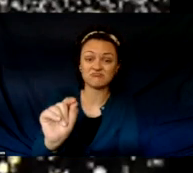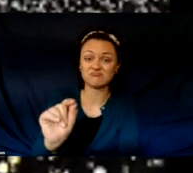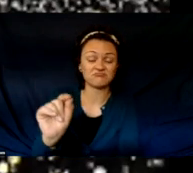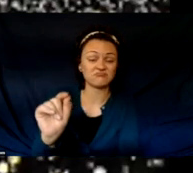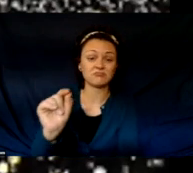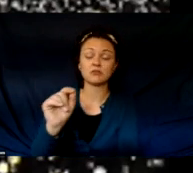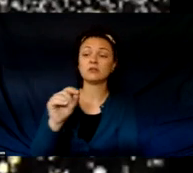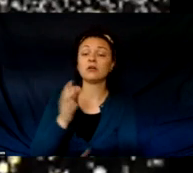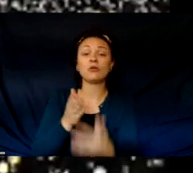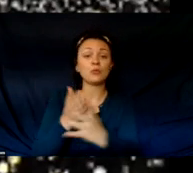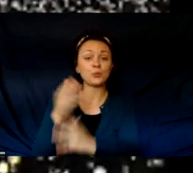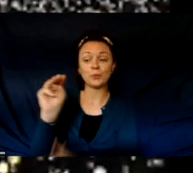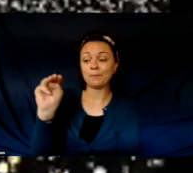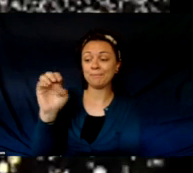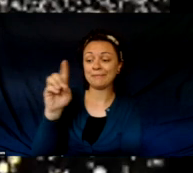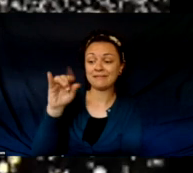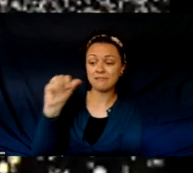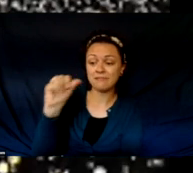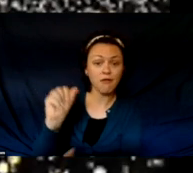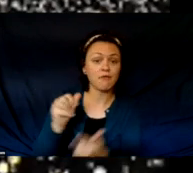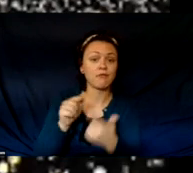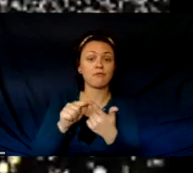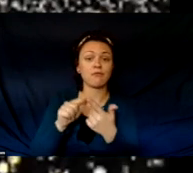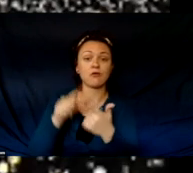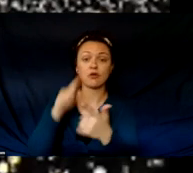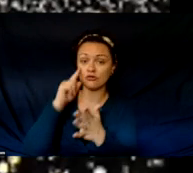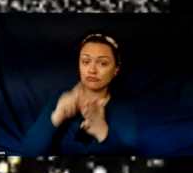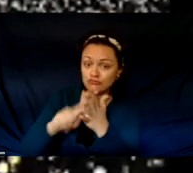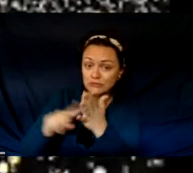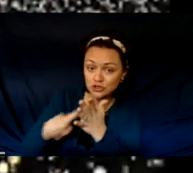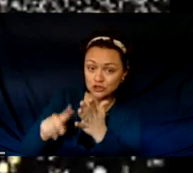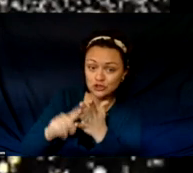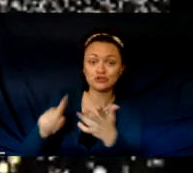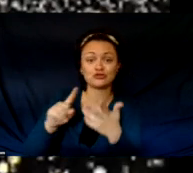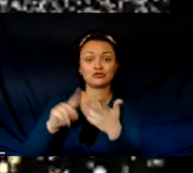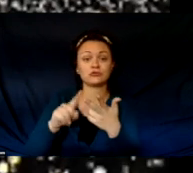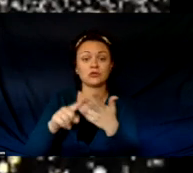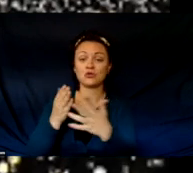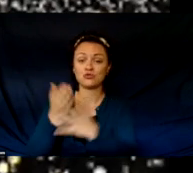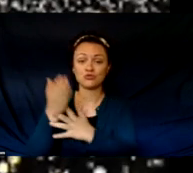through research, through centers. Right.